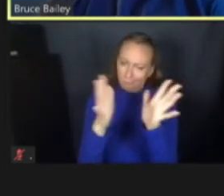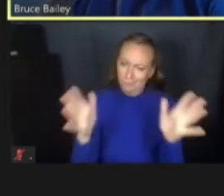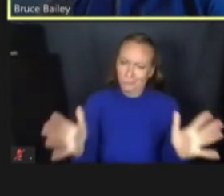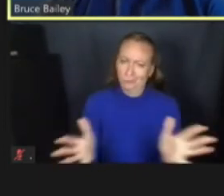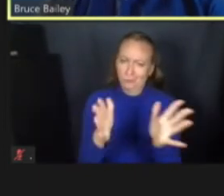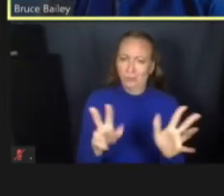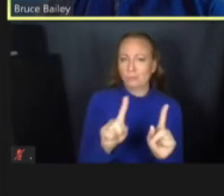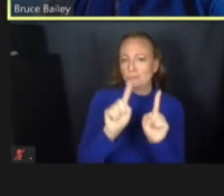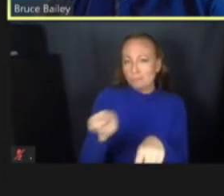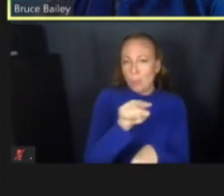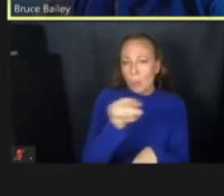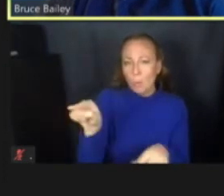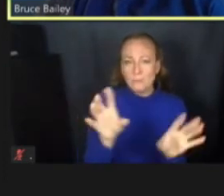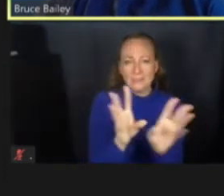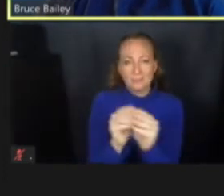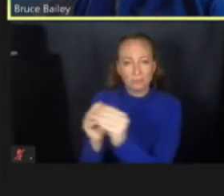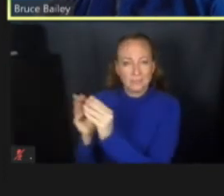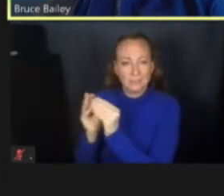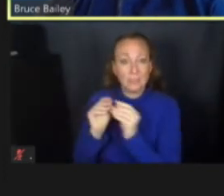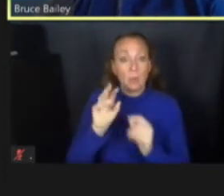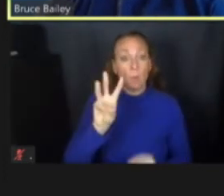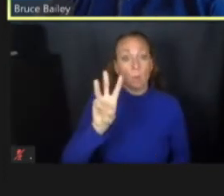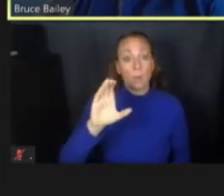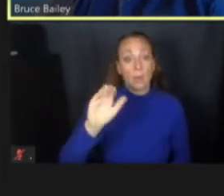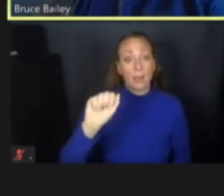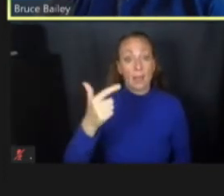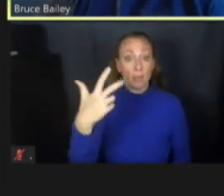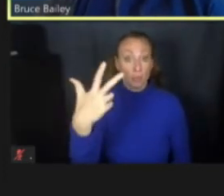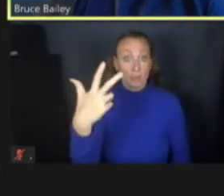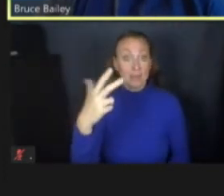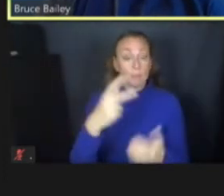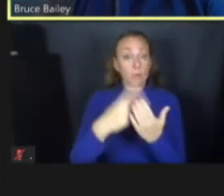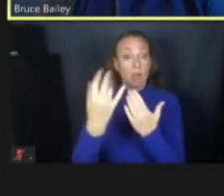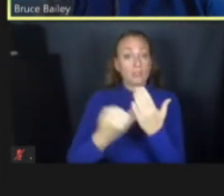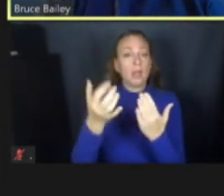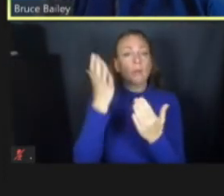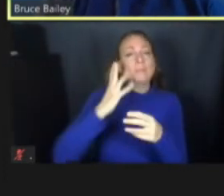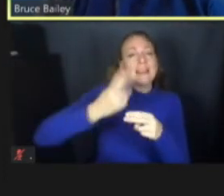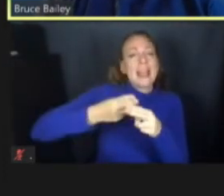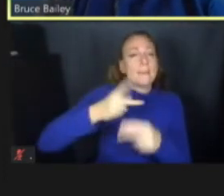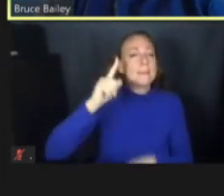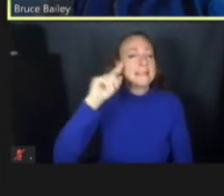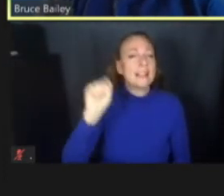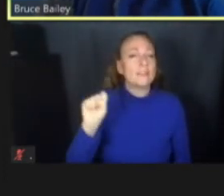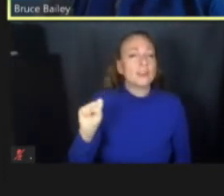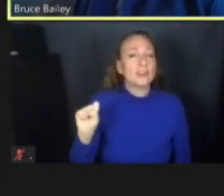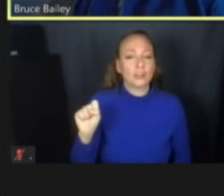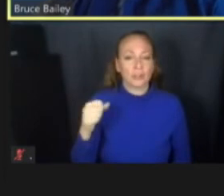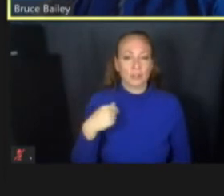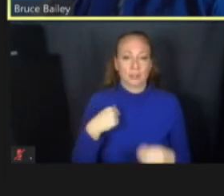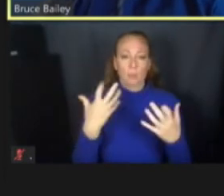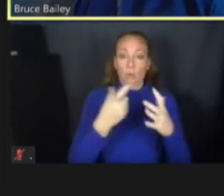This WCAG 3 project was formerly known as Silver. I wanna start off with the evergreen URL for that,